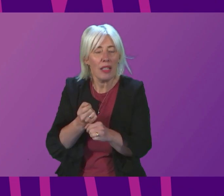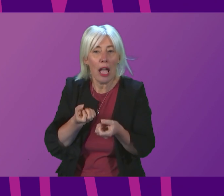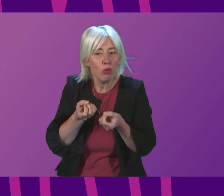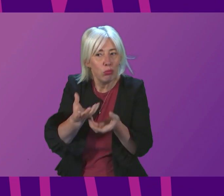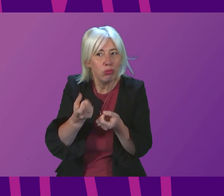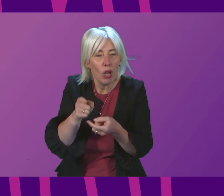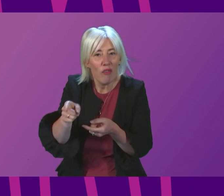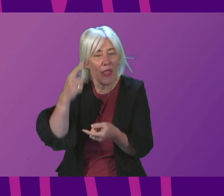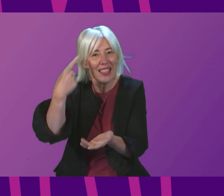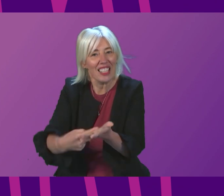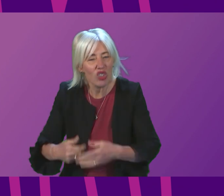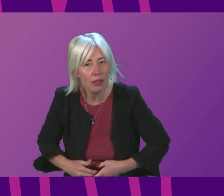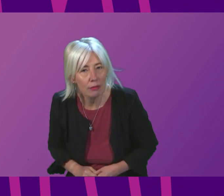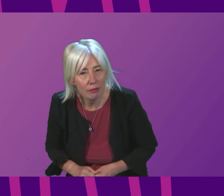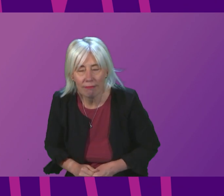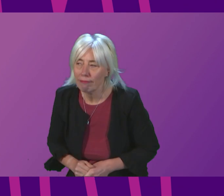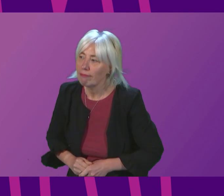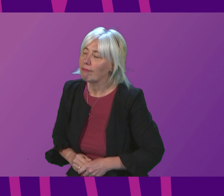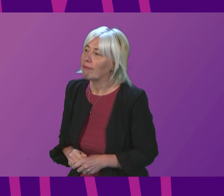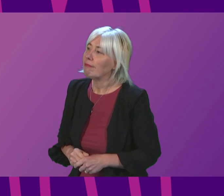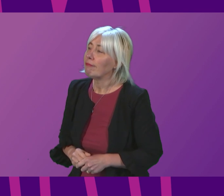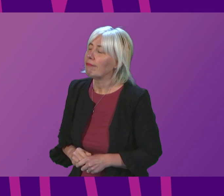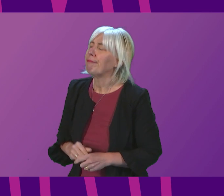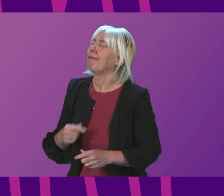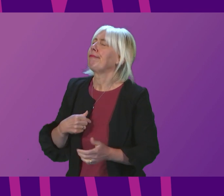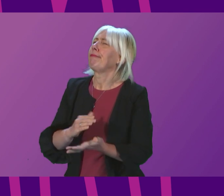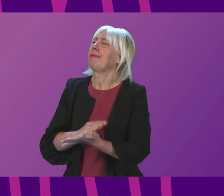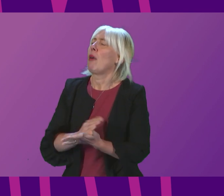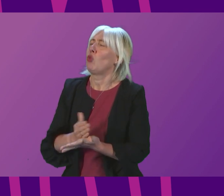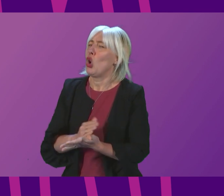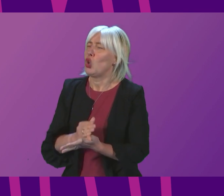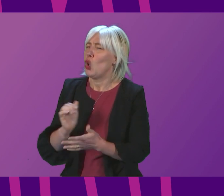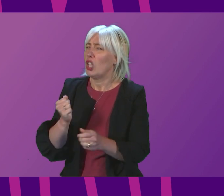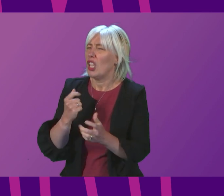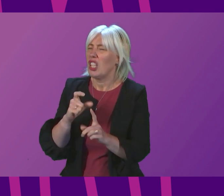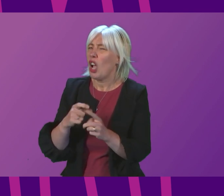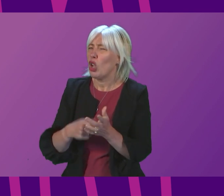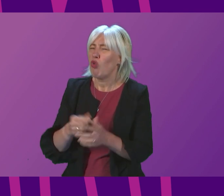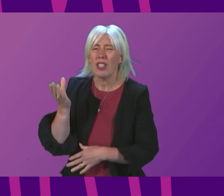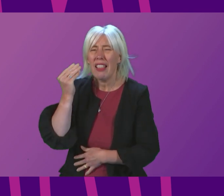I am genuinely not sure whether Douglas Ross listened to a single word that I said.